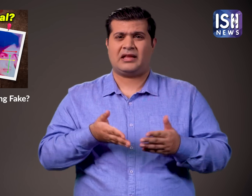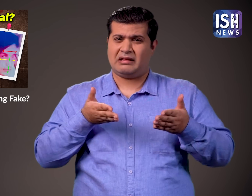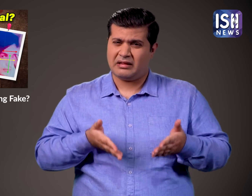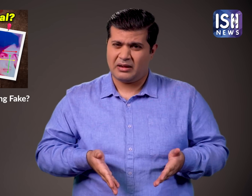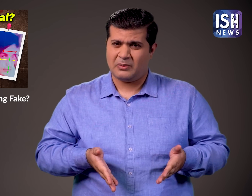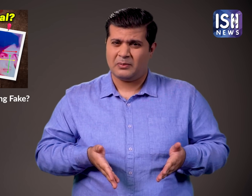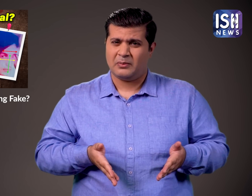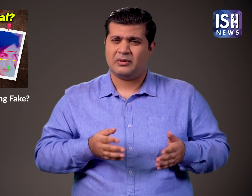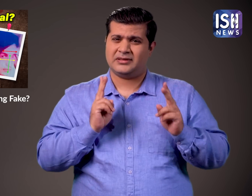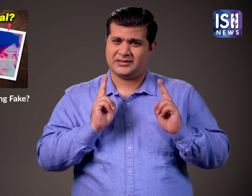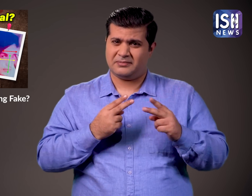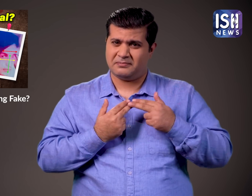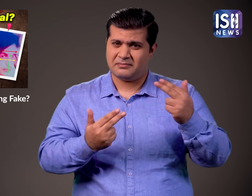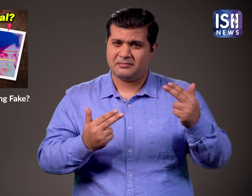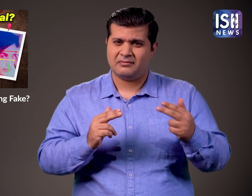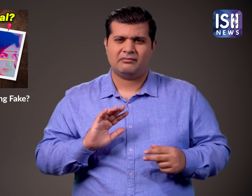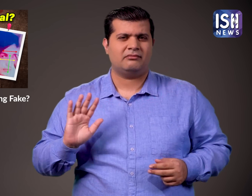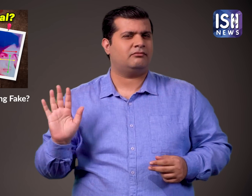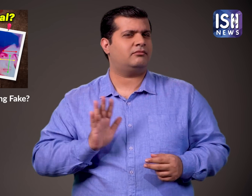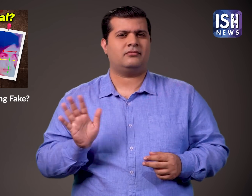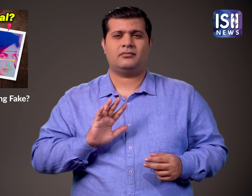Now, will I share the same story? No!